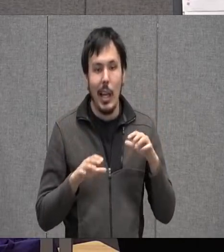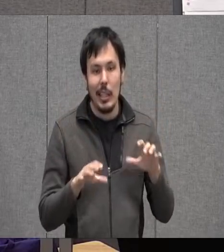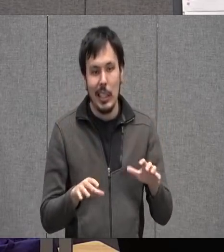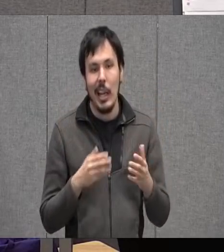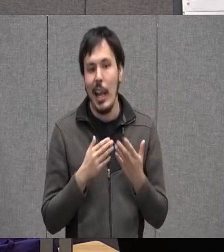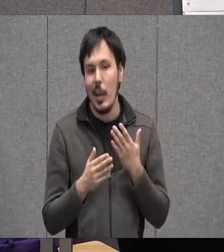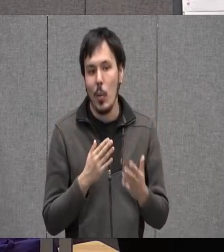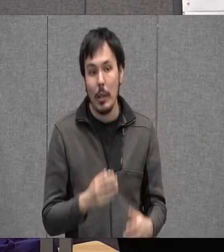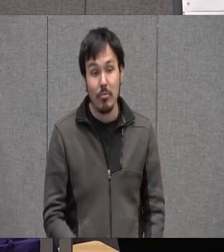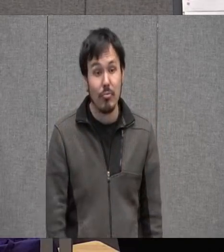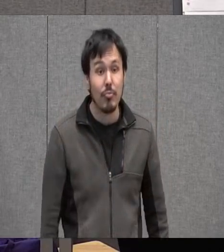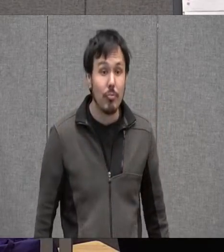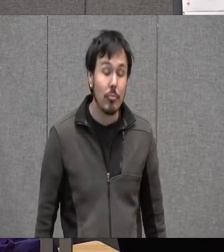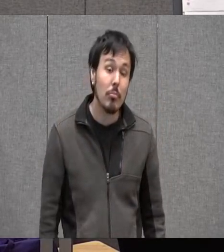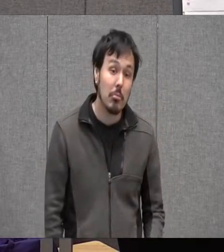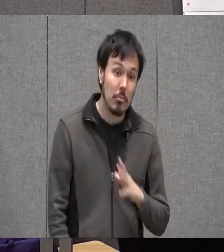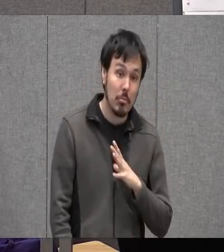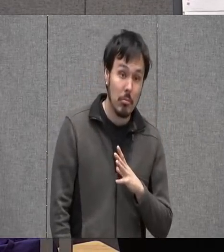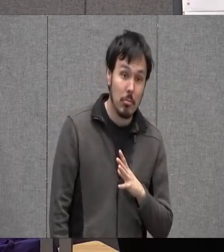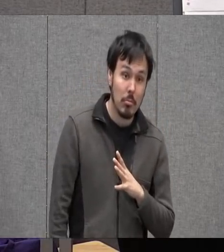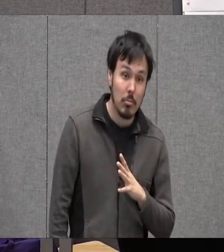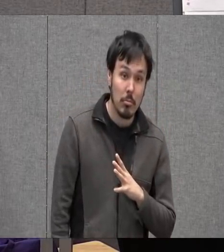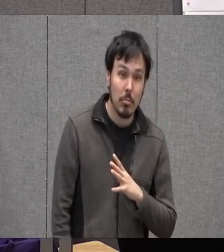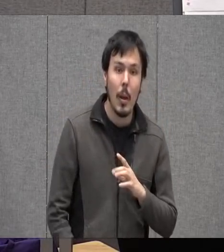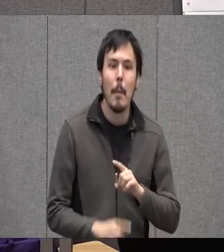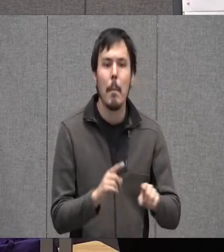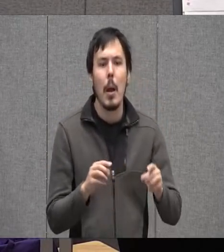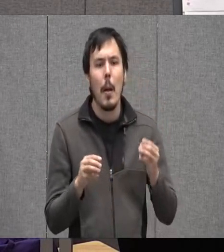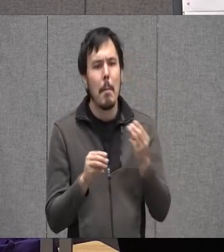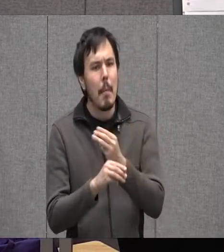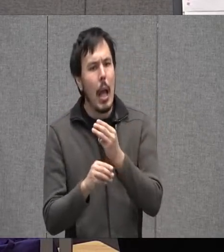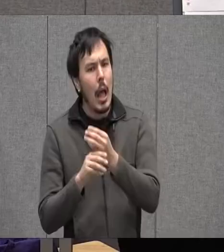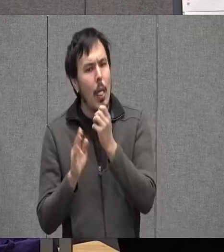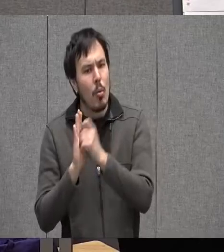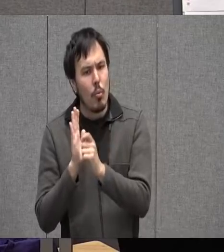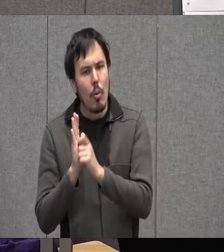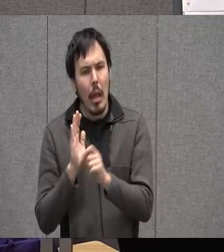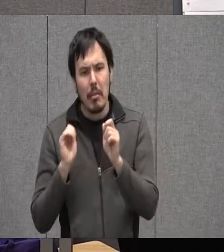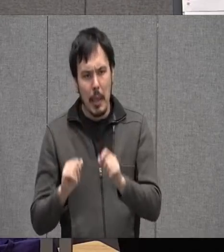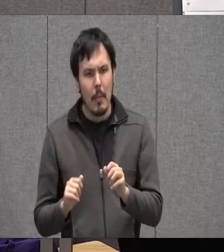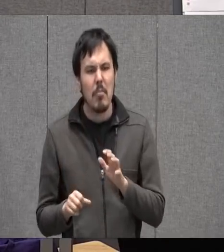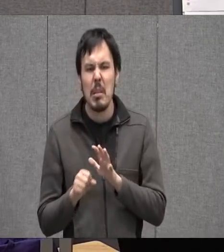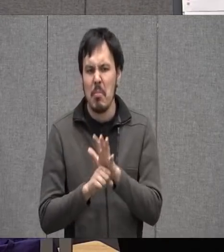Sometimes that's good, and sometimes this is more than enough proof depending on what you're needing